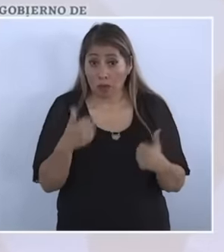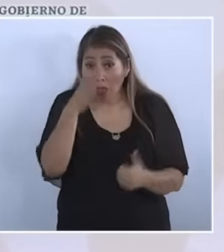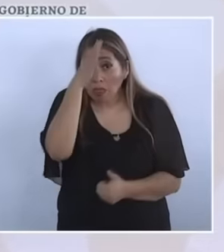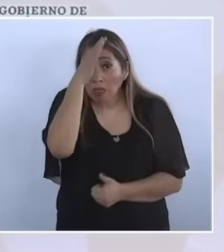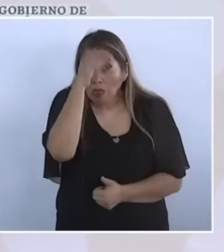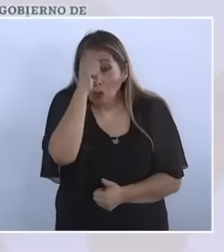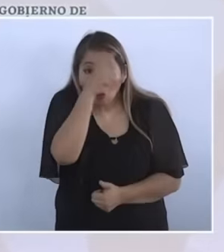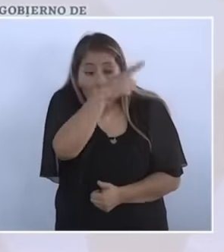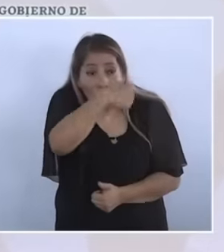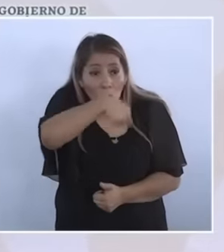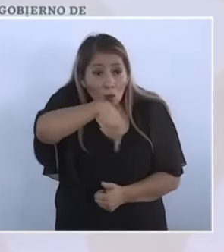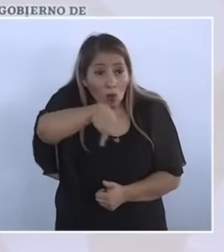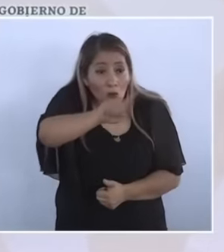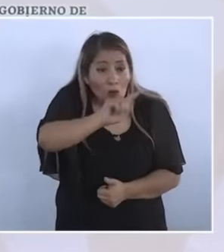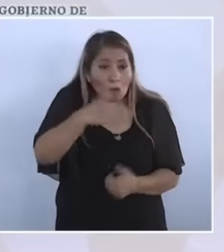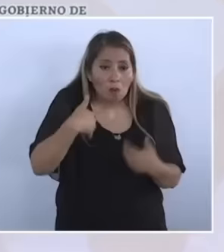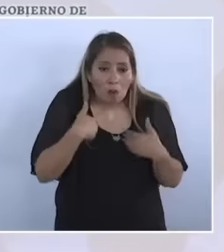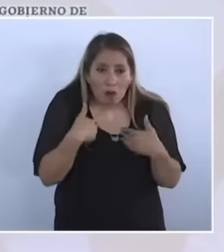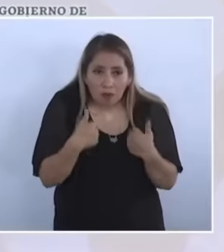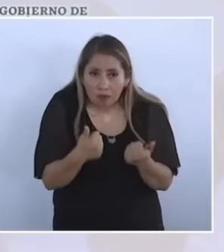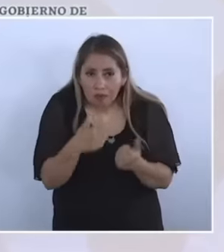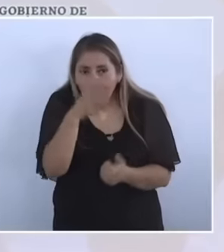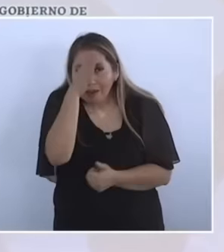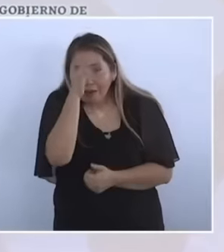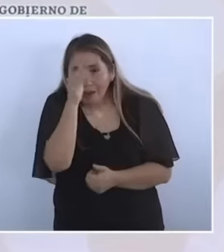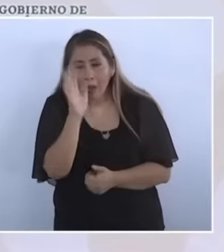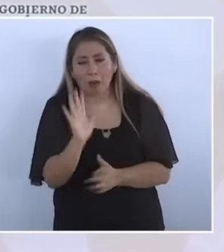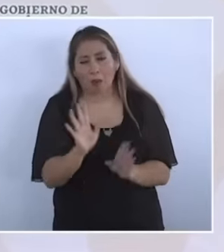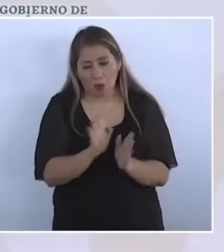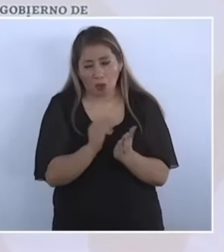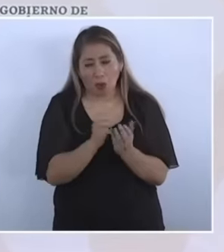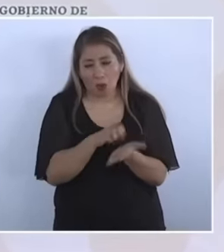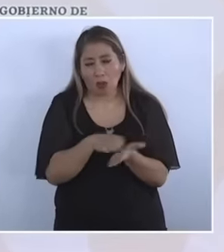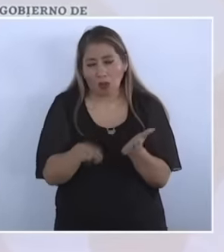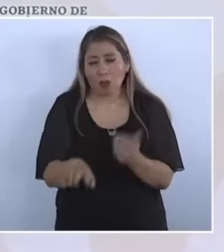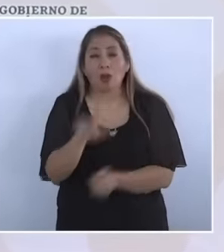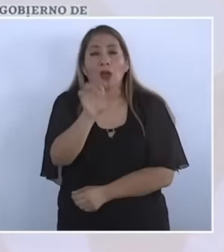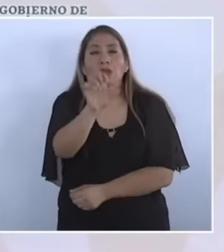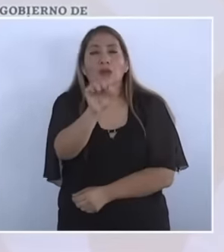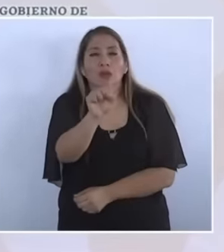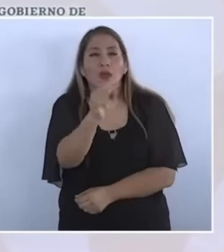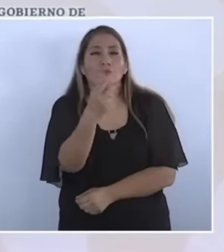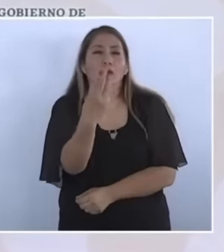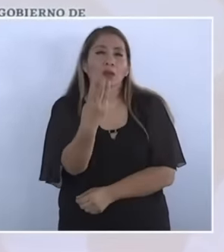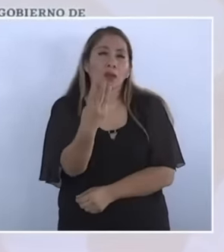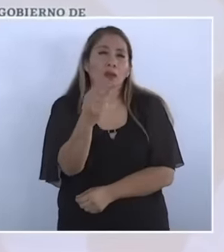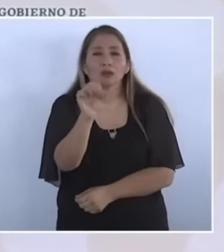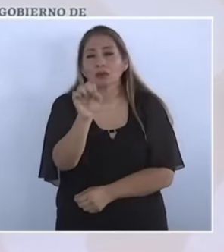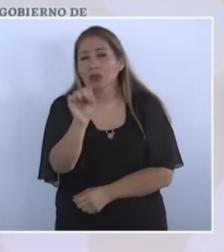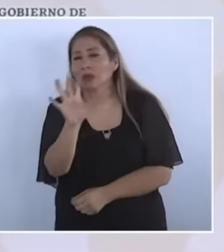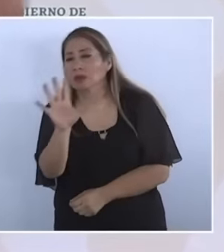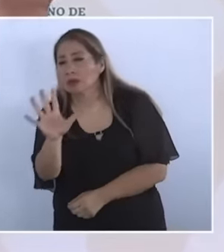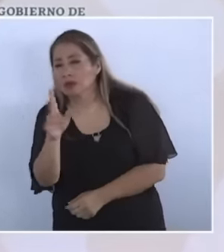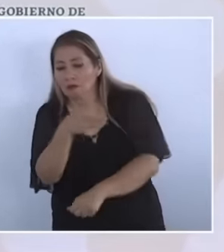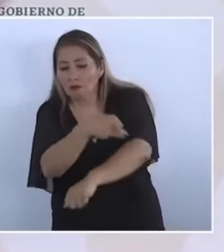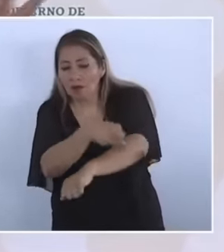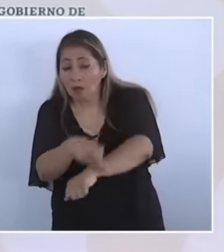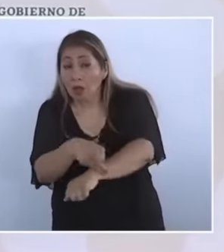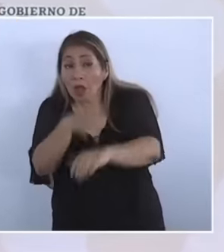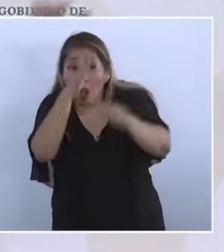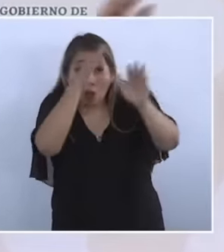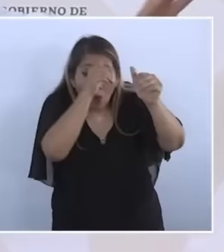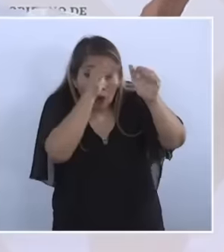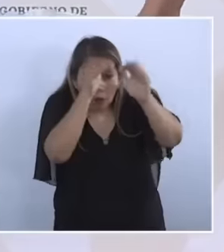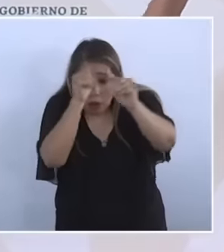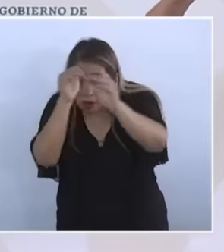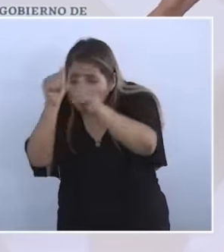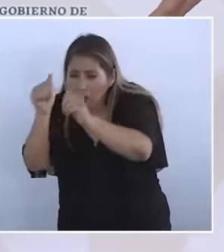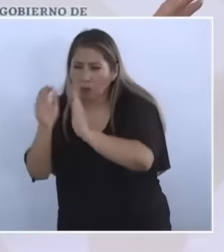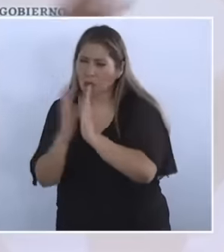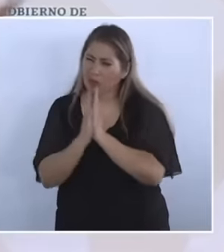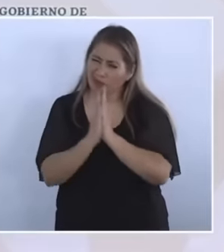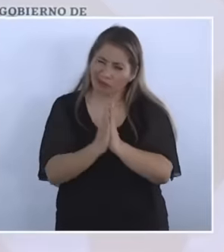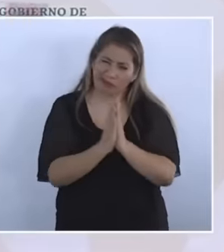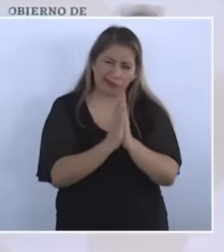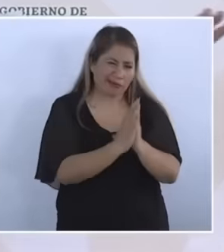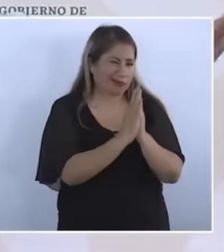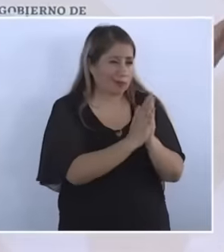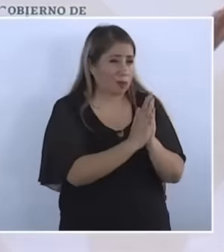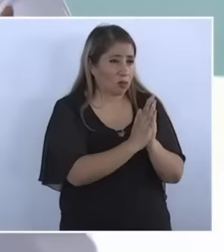that is when there are 63 65 families They all agree, that's the only thing I ask of them, if there is no